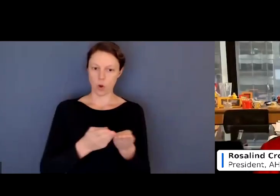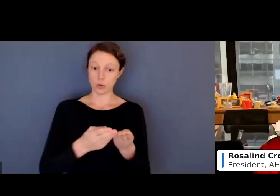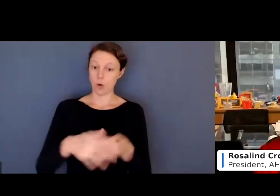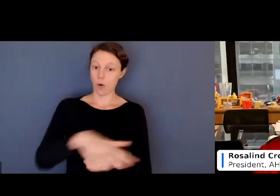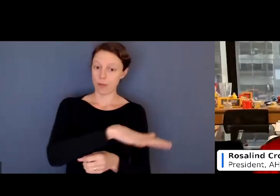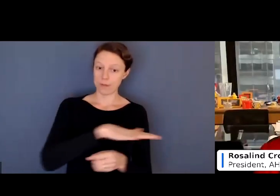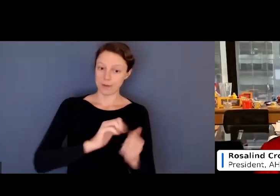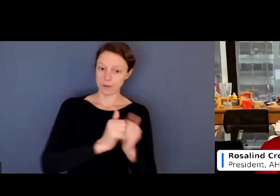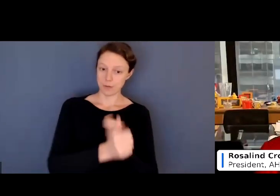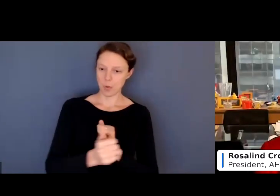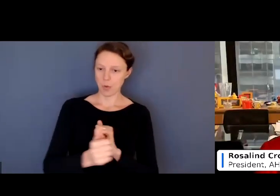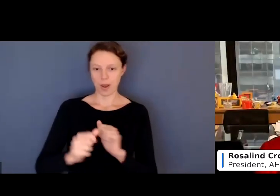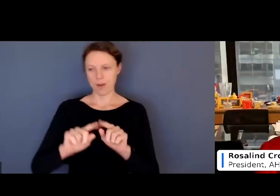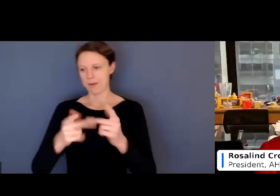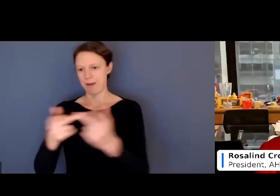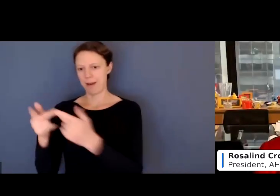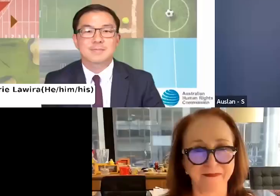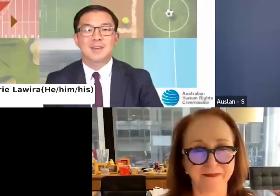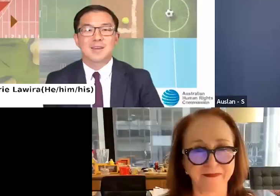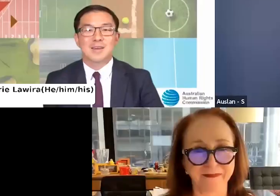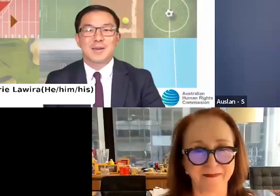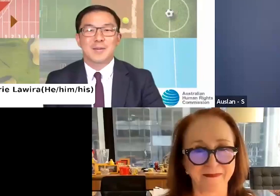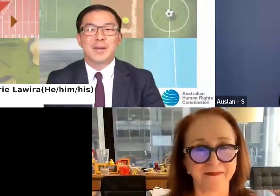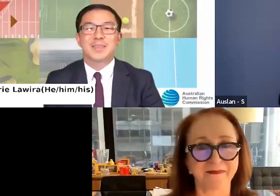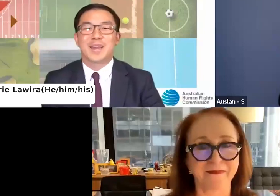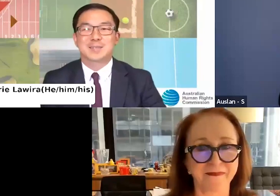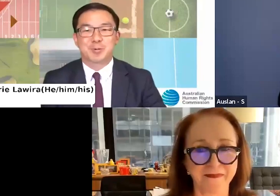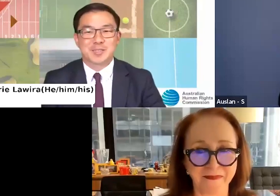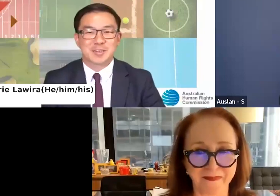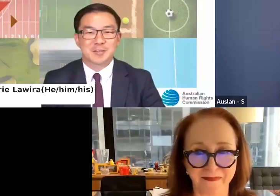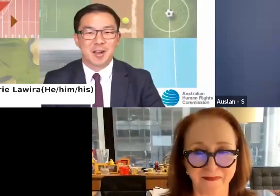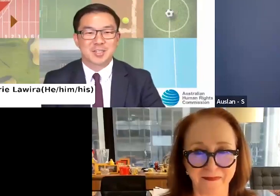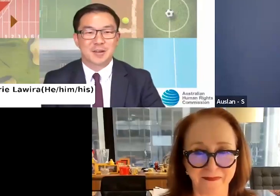Thank you. Many thanks, President Croucher,